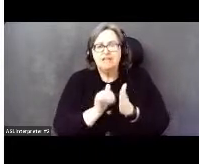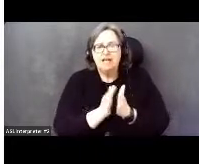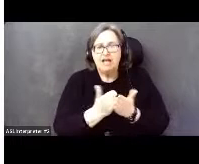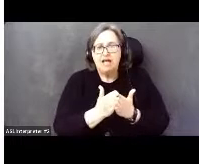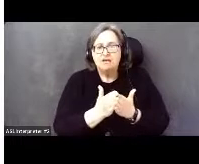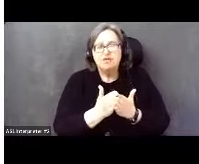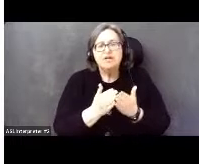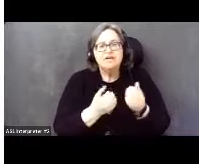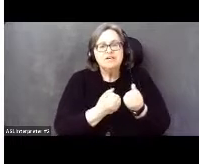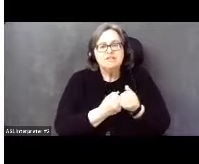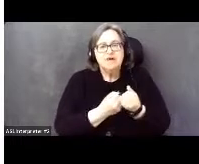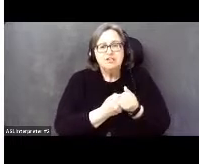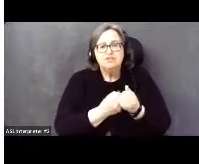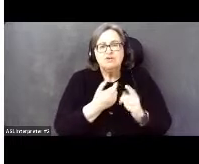sponsorship from three states, Colorado,